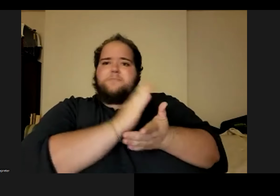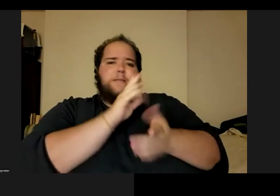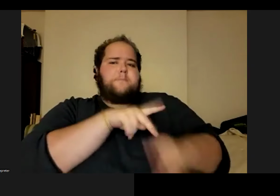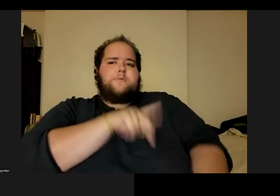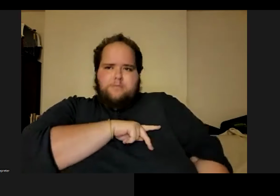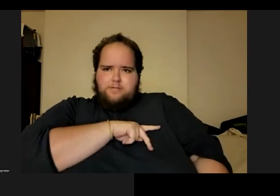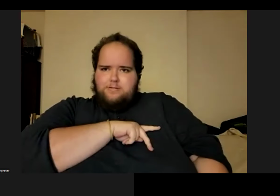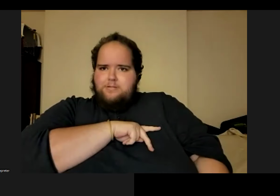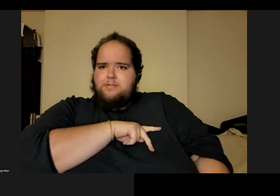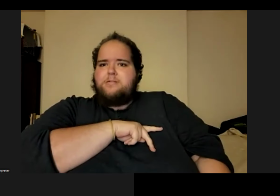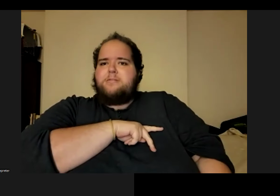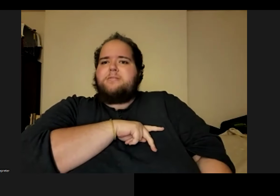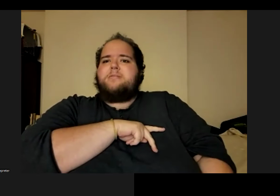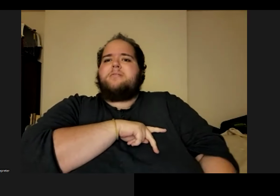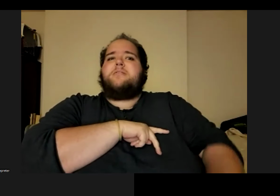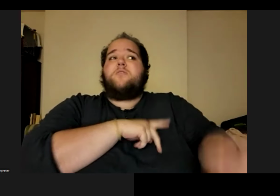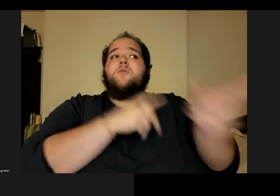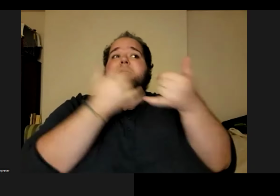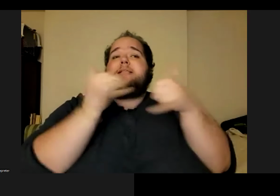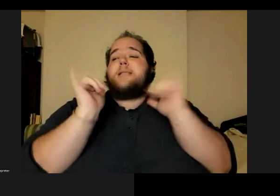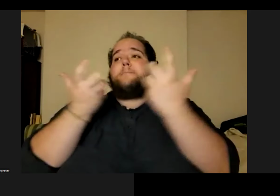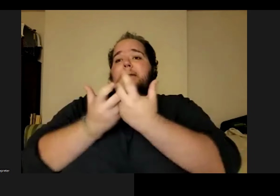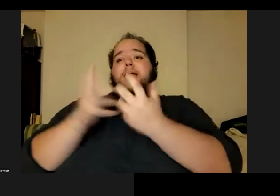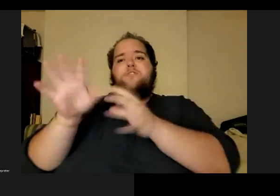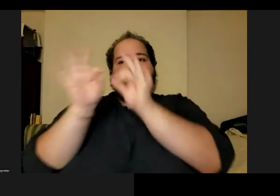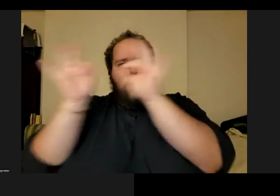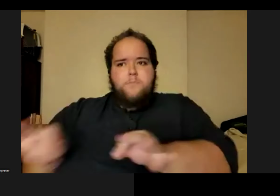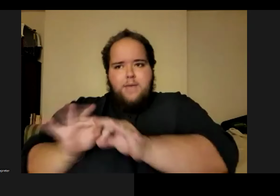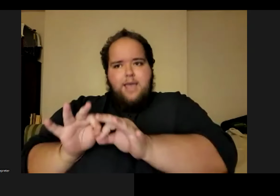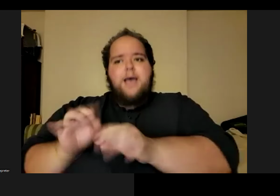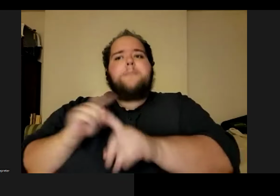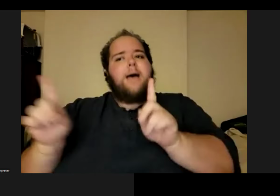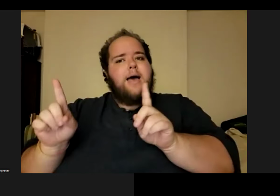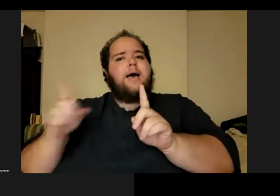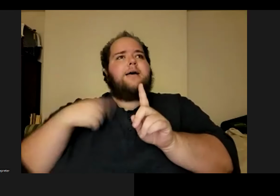It still has the format of a CV, but I find it helpful because I can grab and